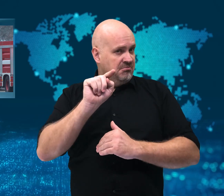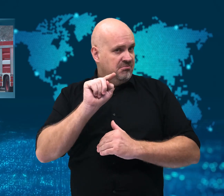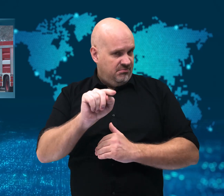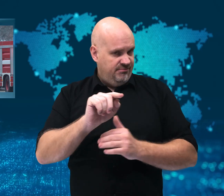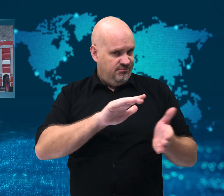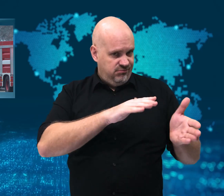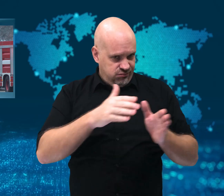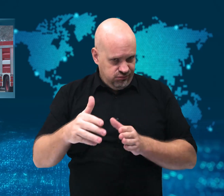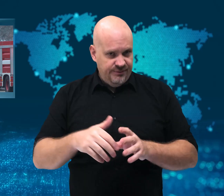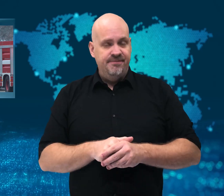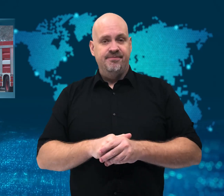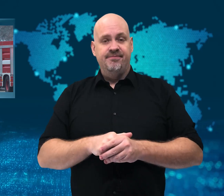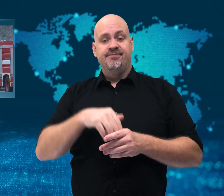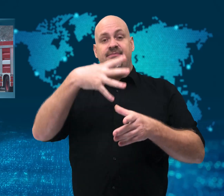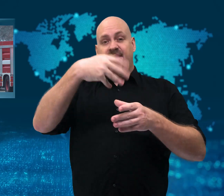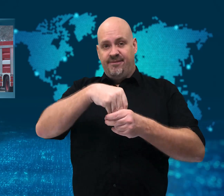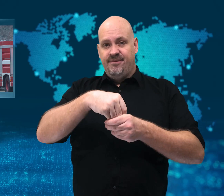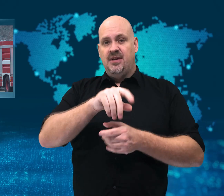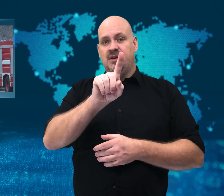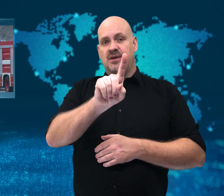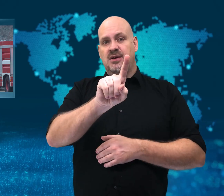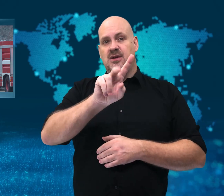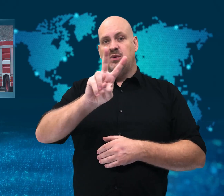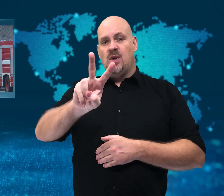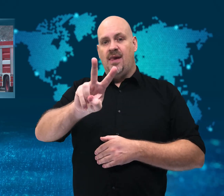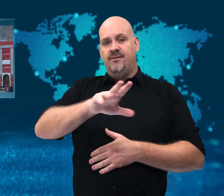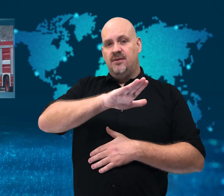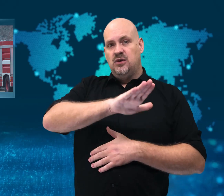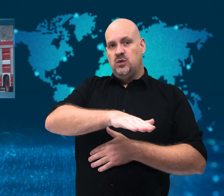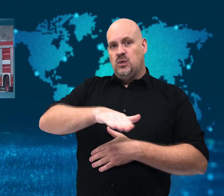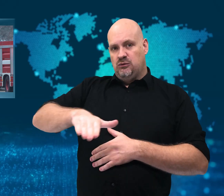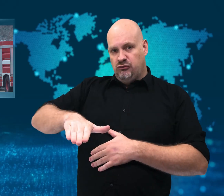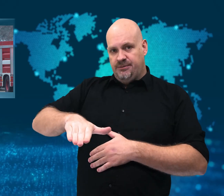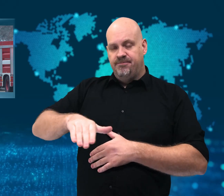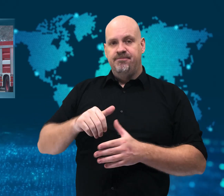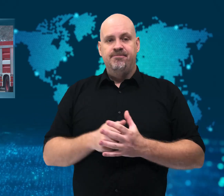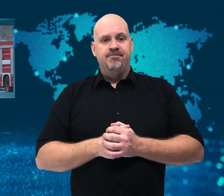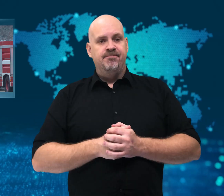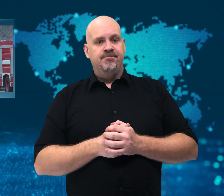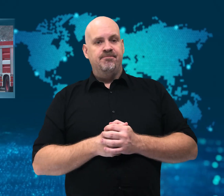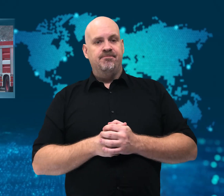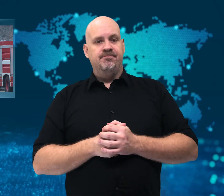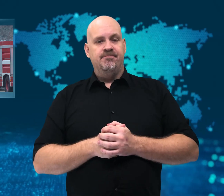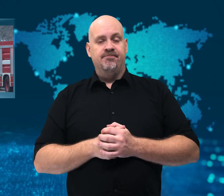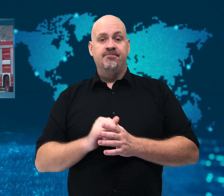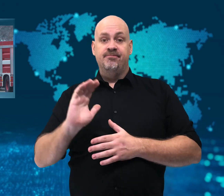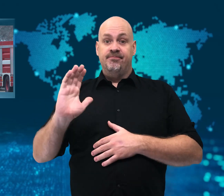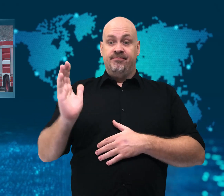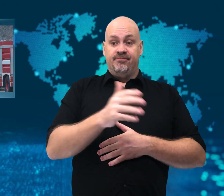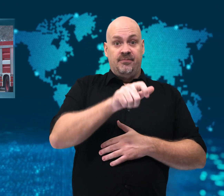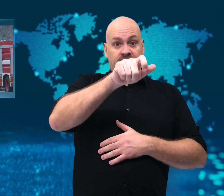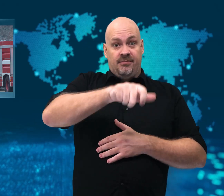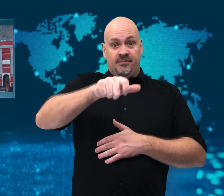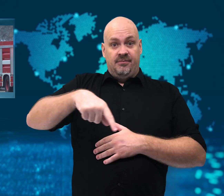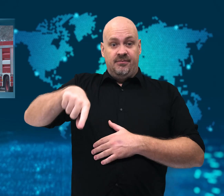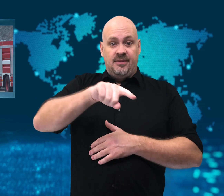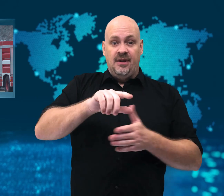the death of around 45 people - including at least 12 children.